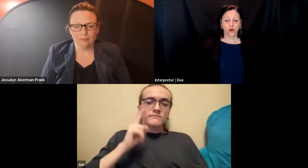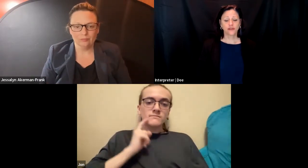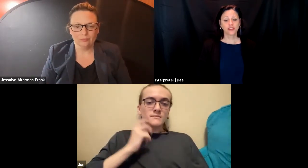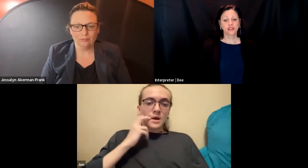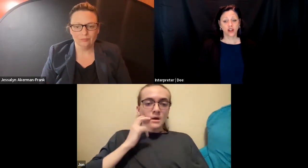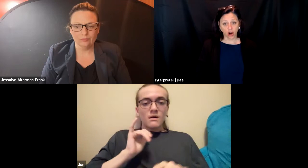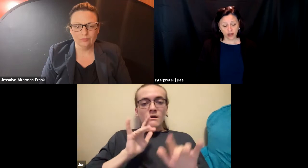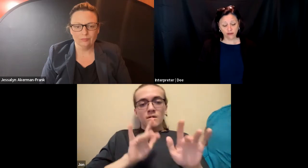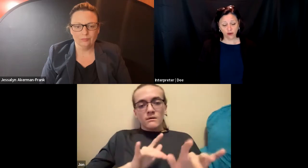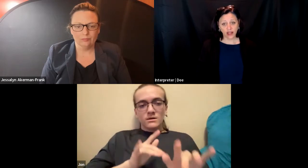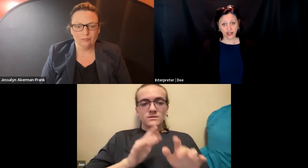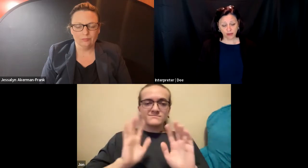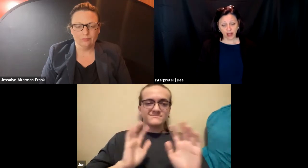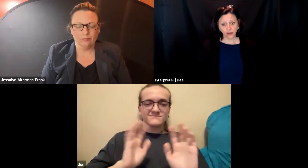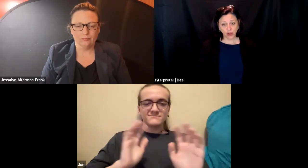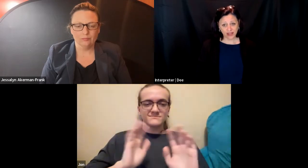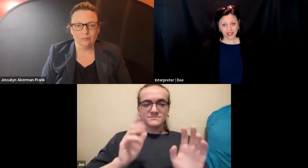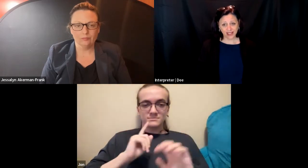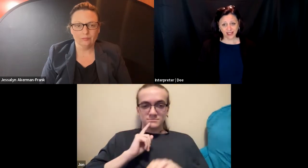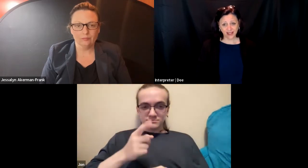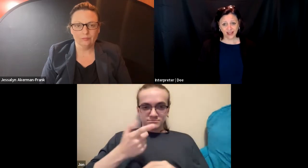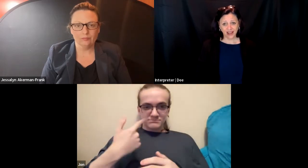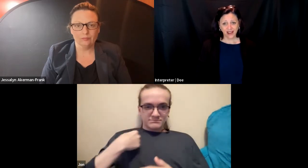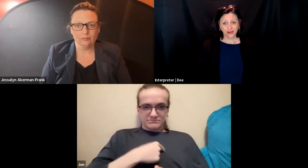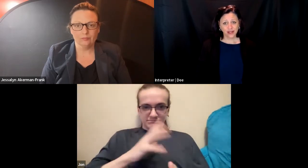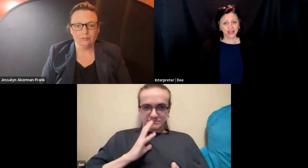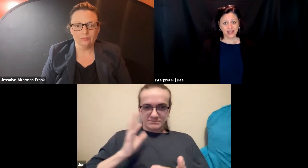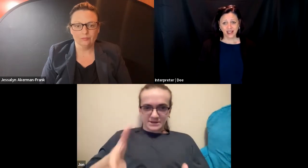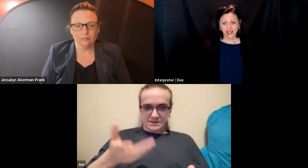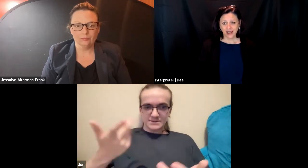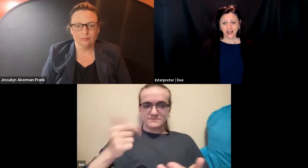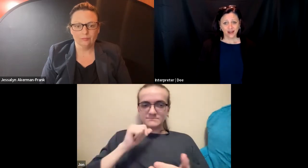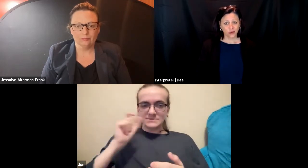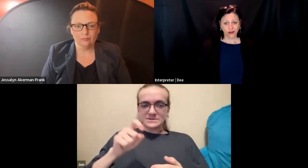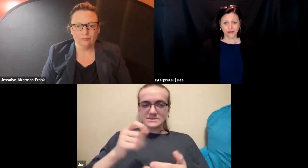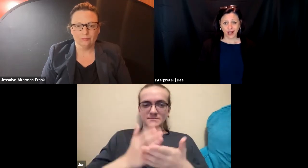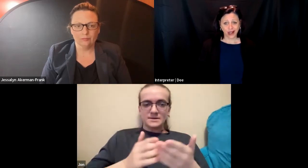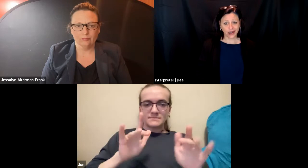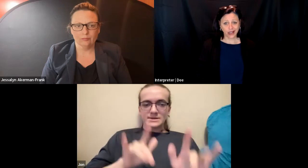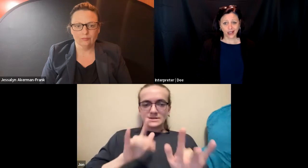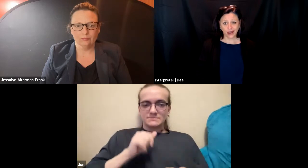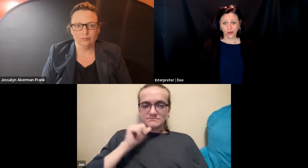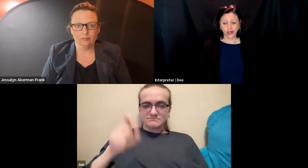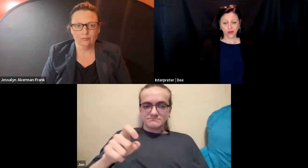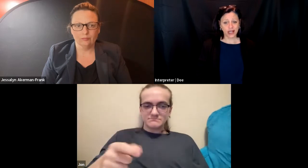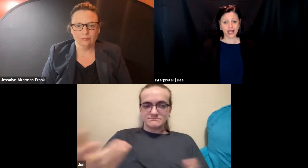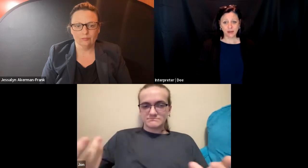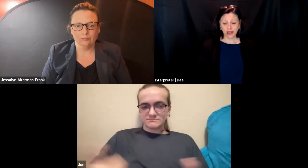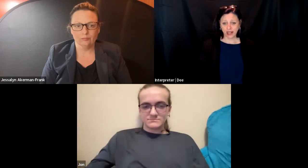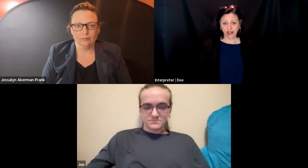So some advice for you would be to tap them on the shoulder, just makes the whole process easier. I also suggest don't feel sorry for that DeafBlind person.